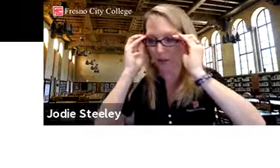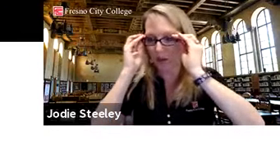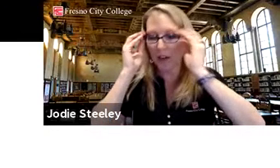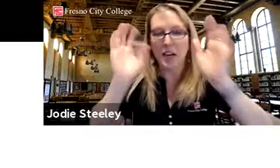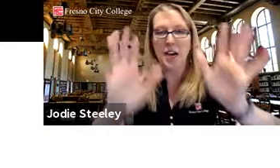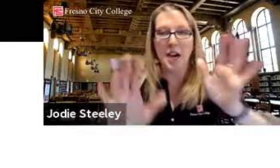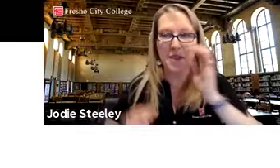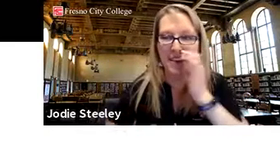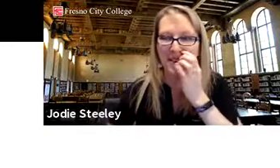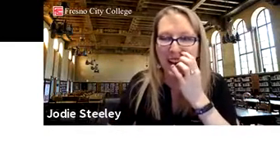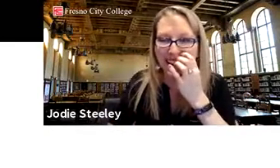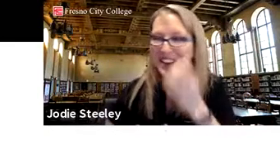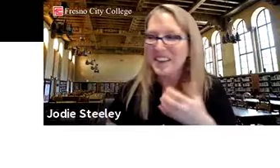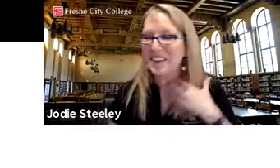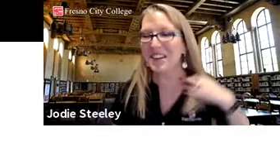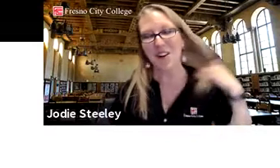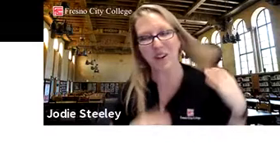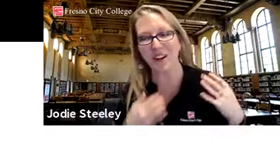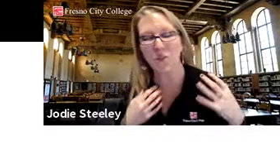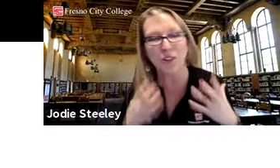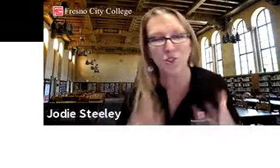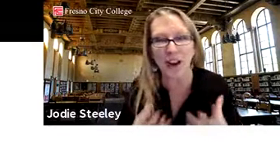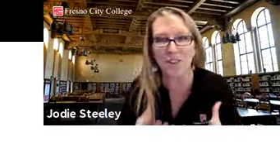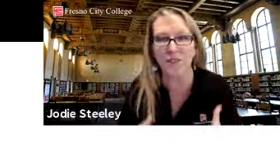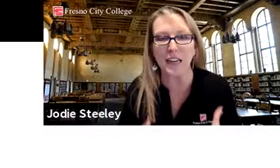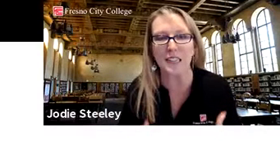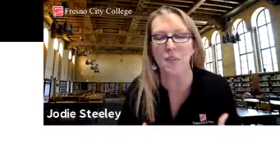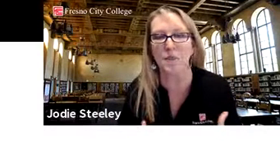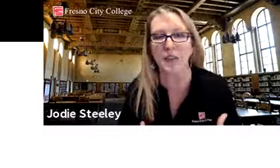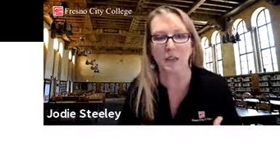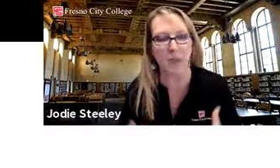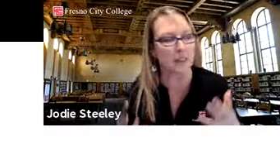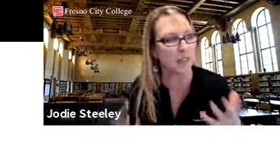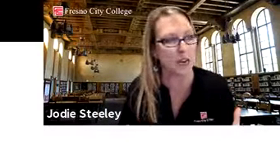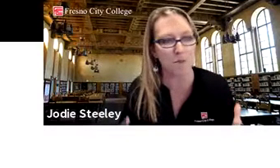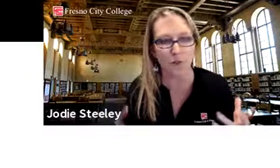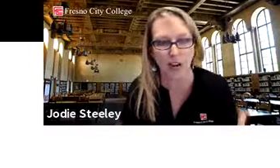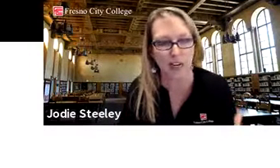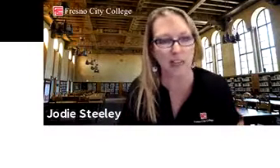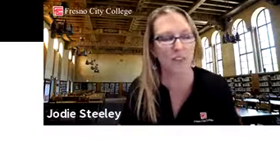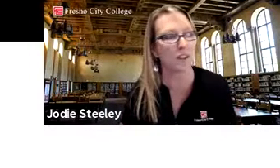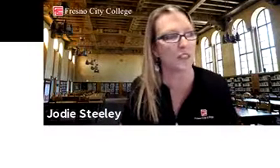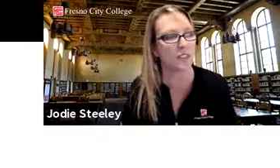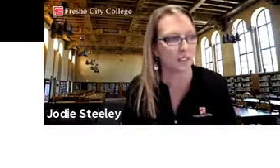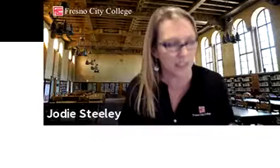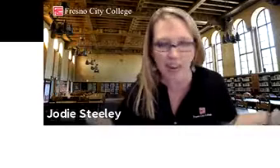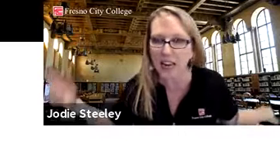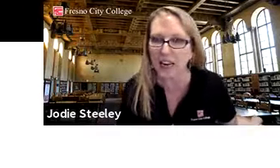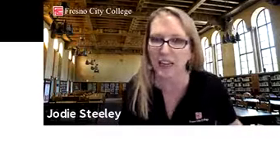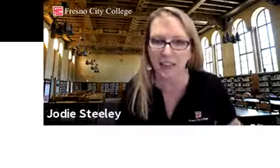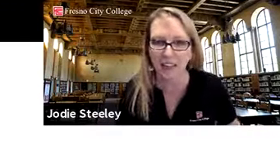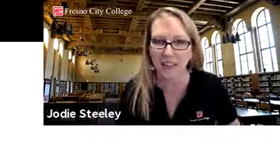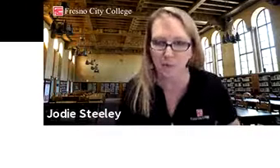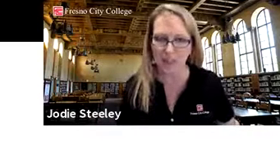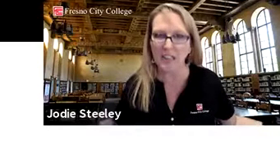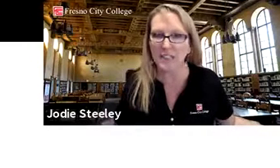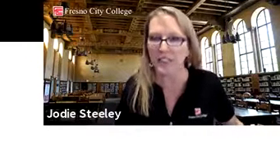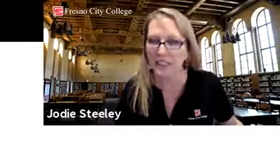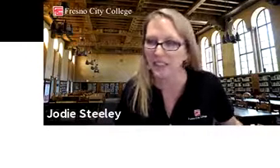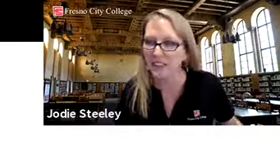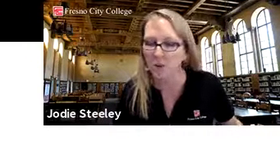recorded, you know, where you try to find something. And by the time you kind of get there, you're like, dang, I'm exhausted. What